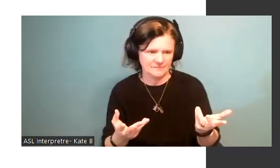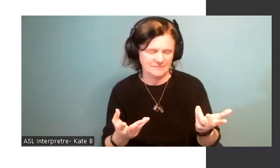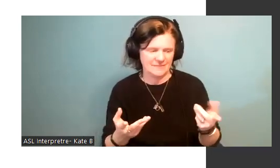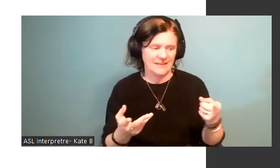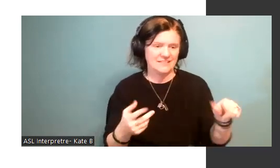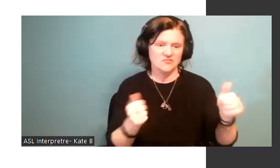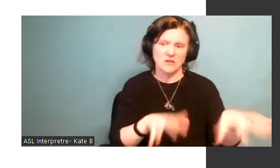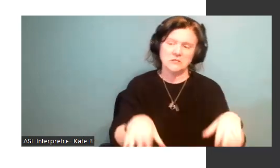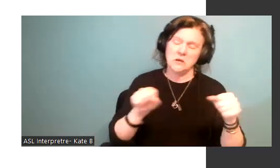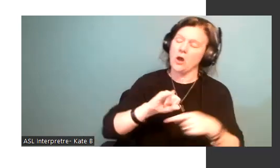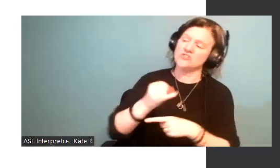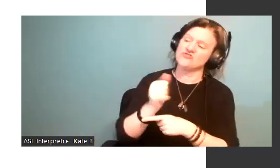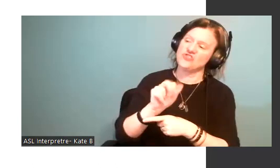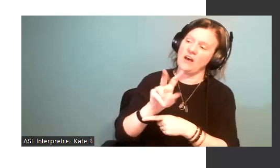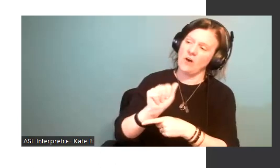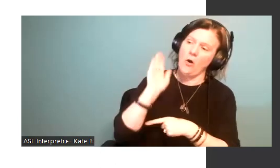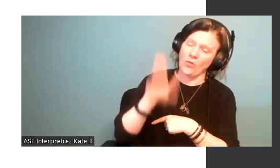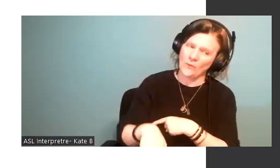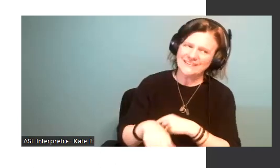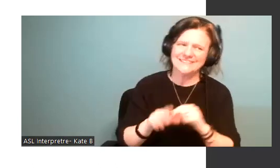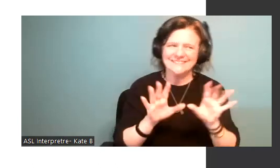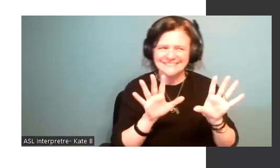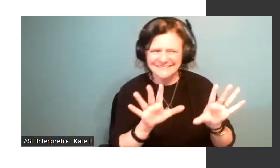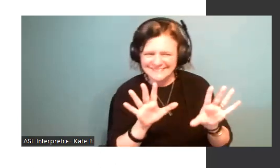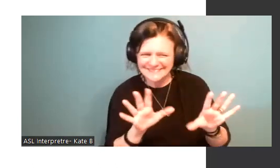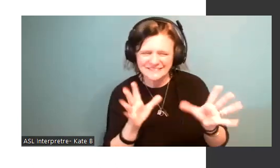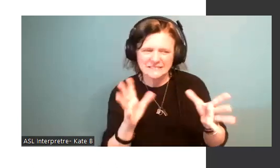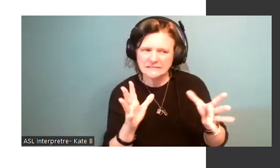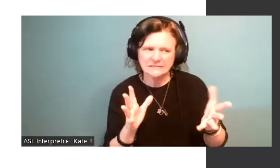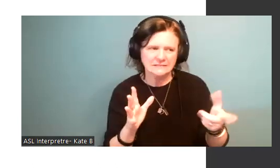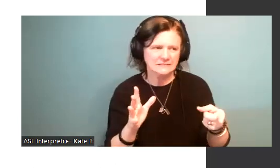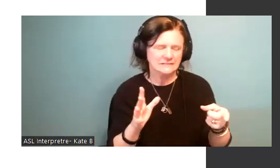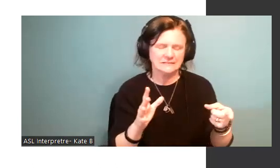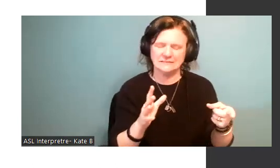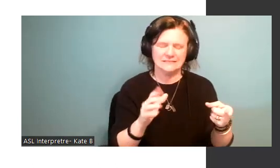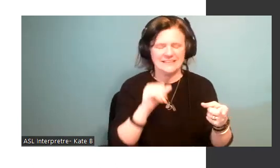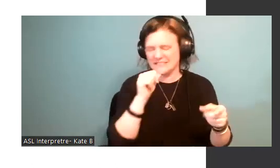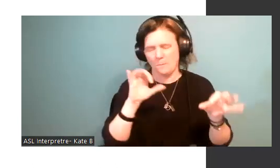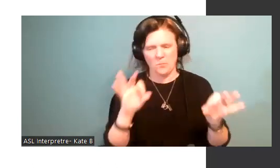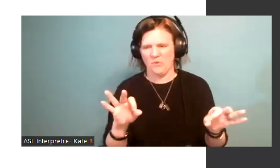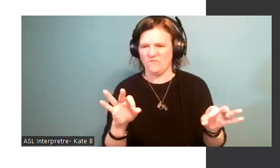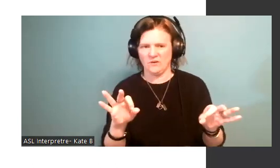inside of your browser. And that's when we start seeing things completely break, because now